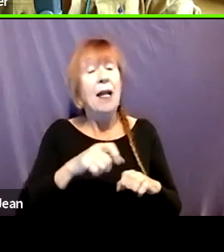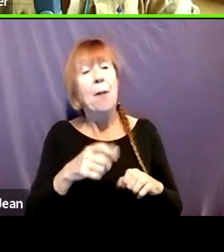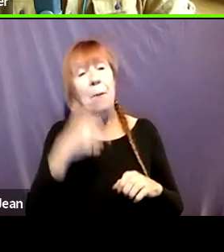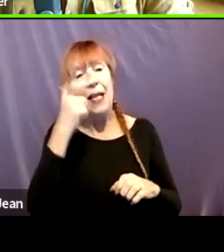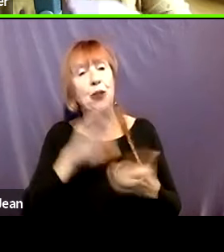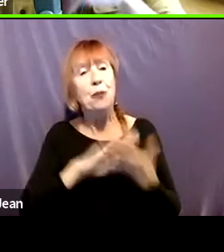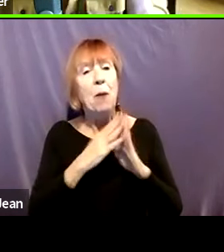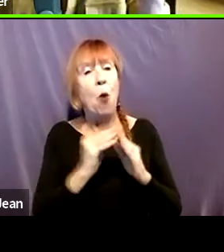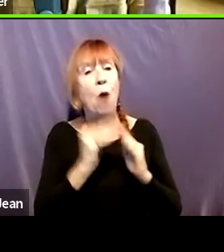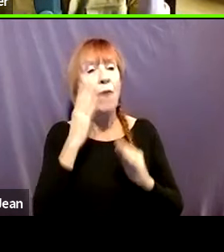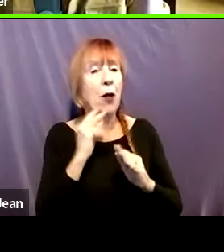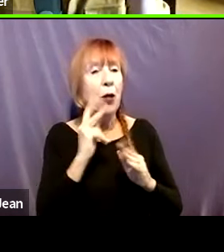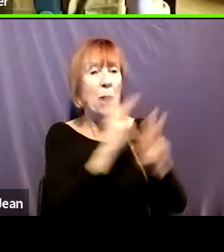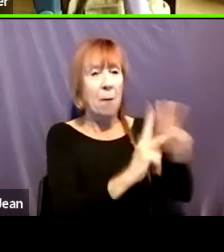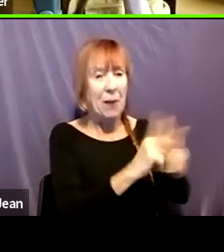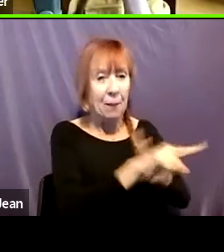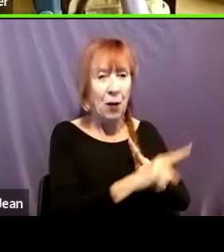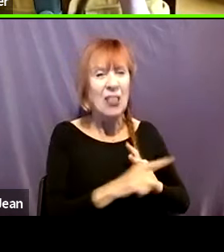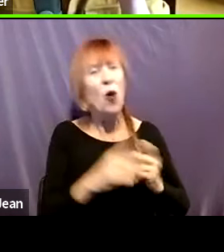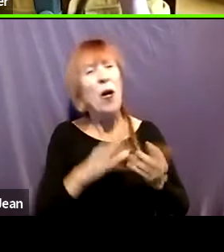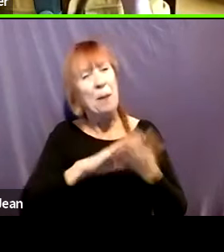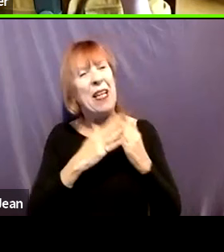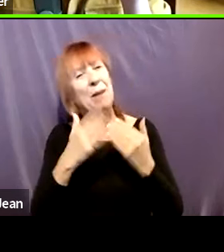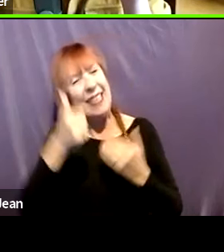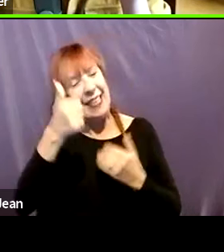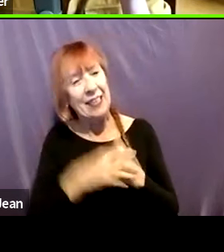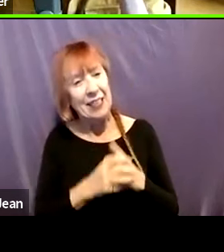Nice. I had this question for later, but you kind of touched on it.